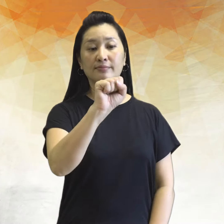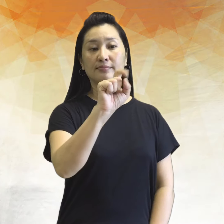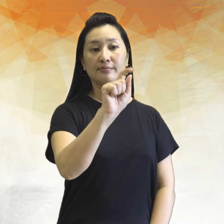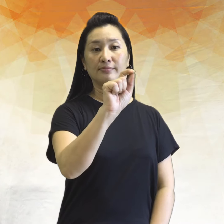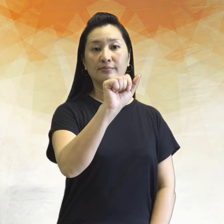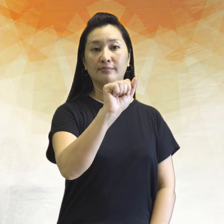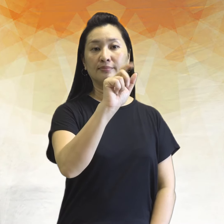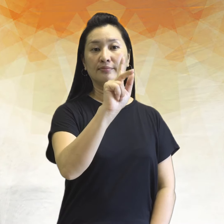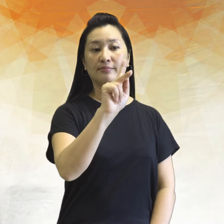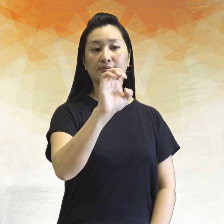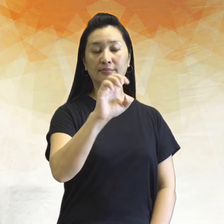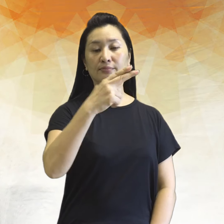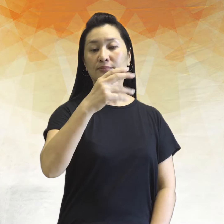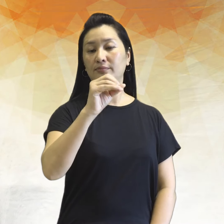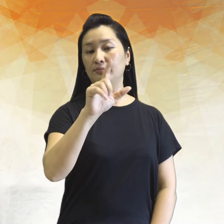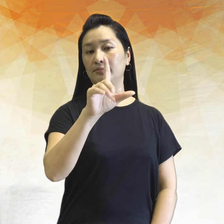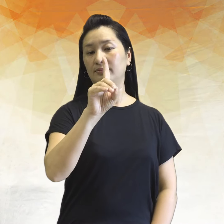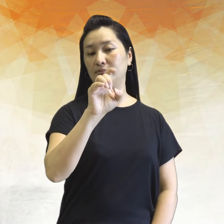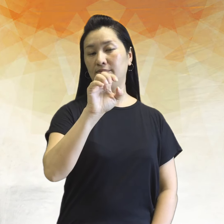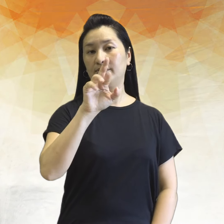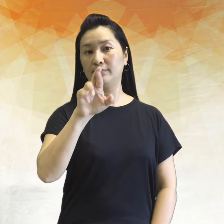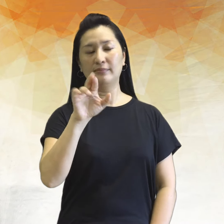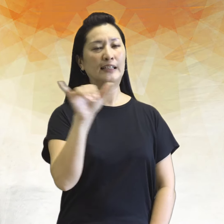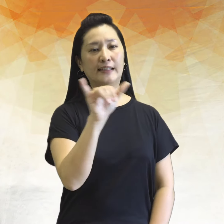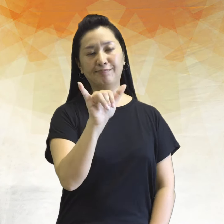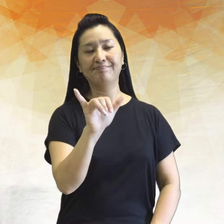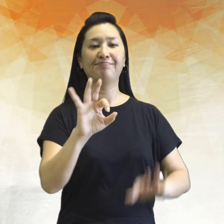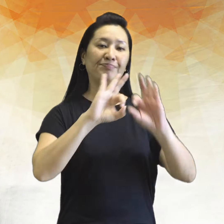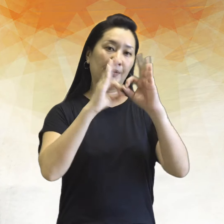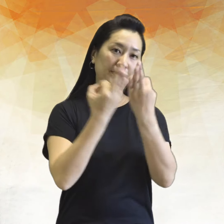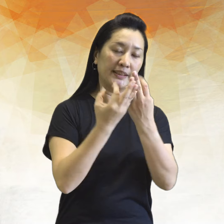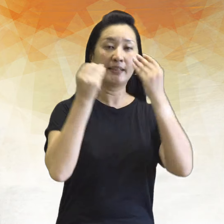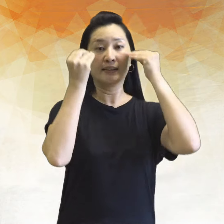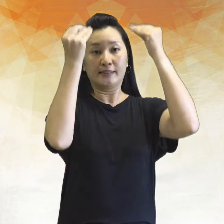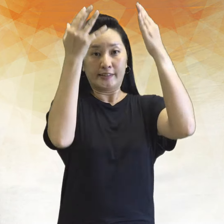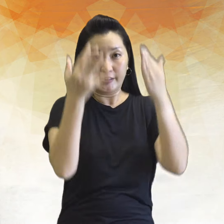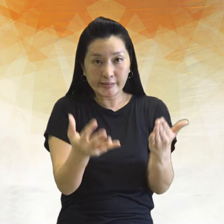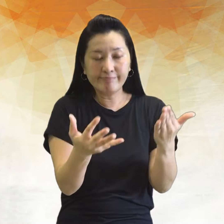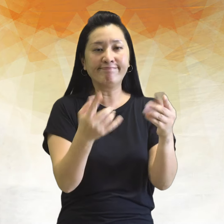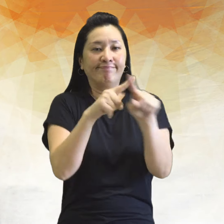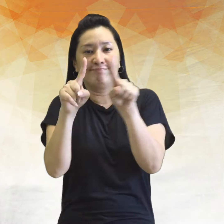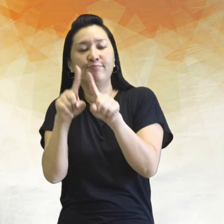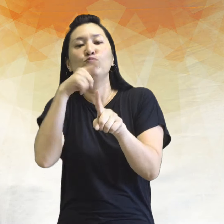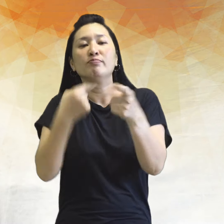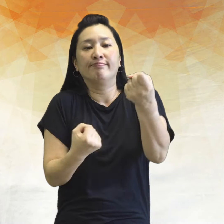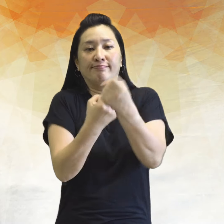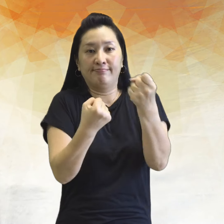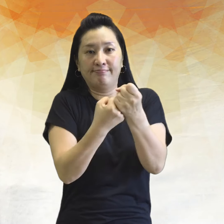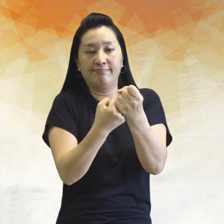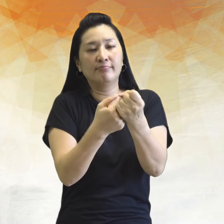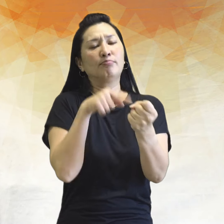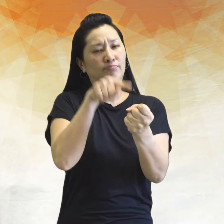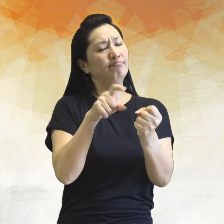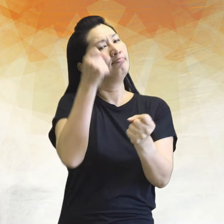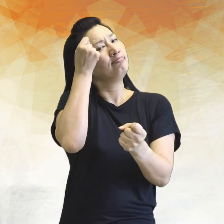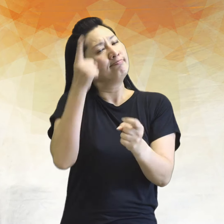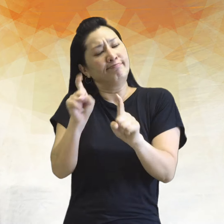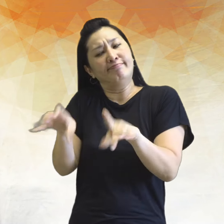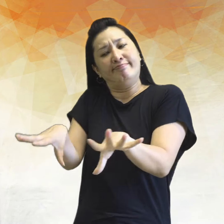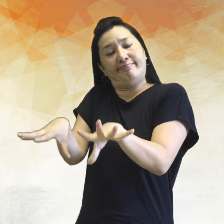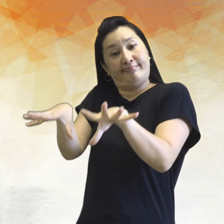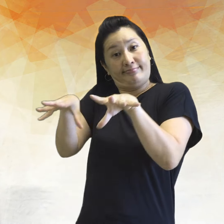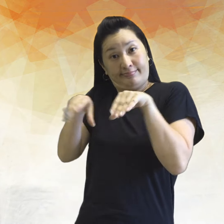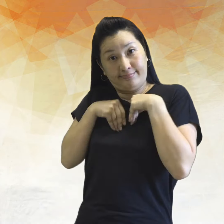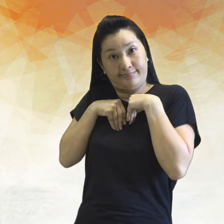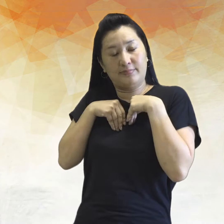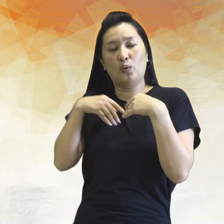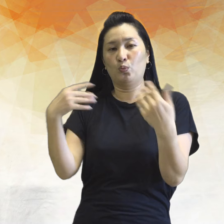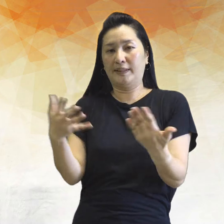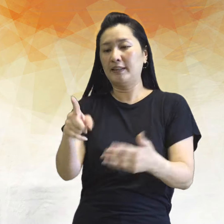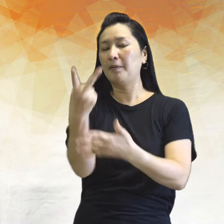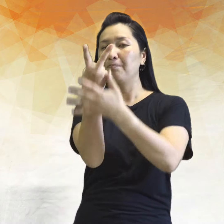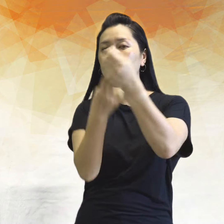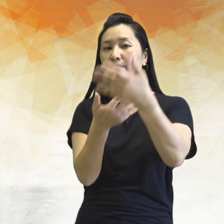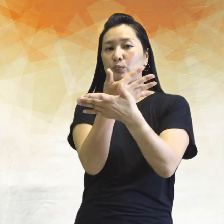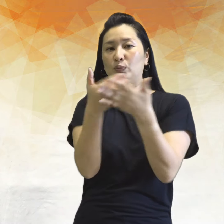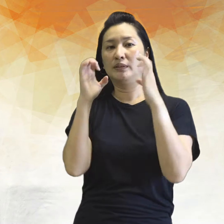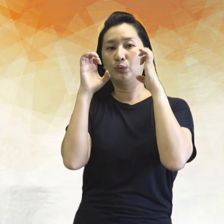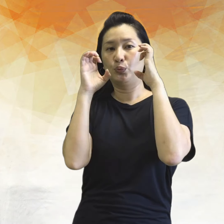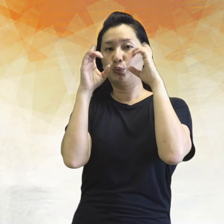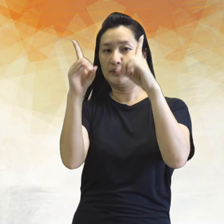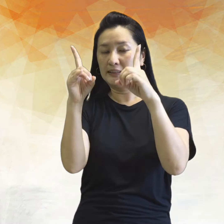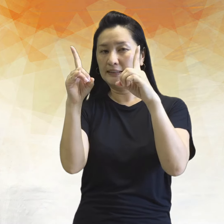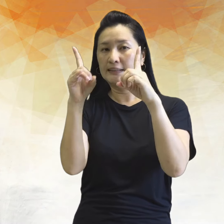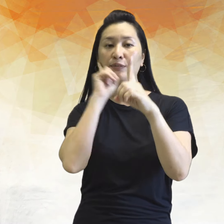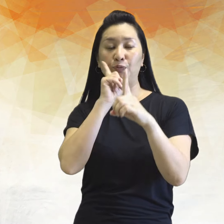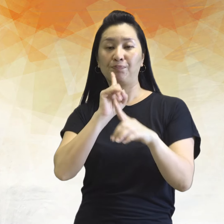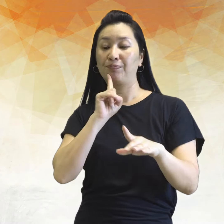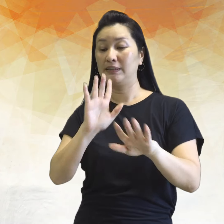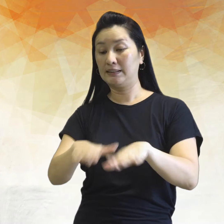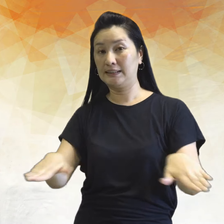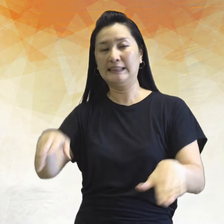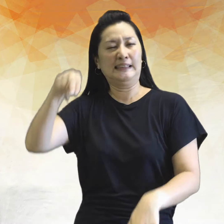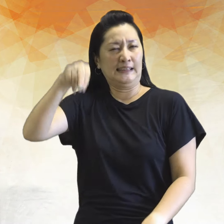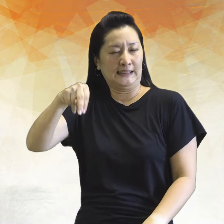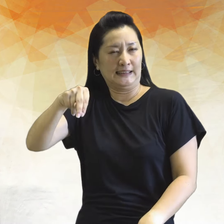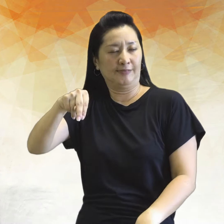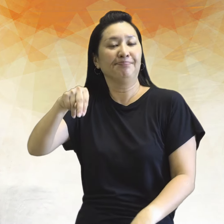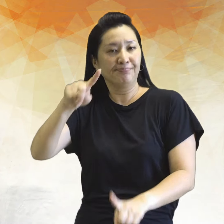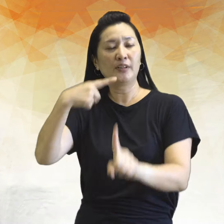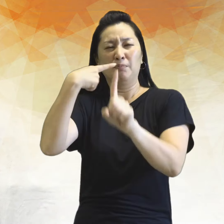Urges stakeholders to accept the need for bilingual education for a deaf child and